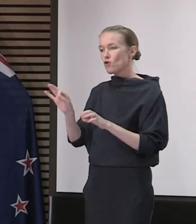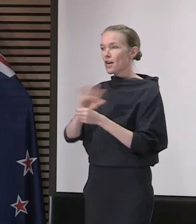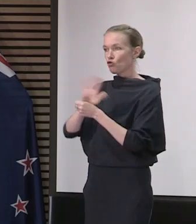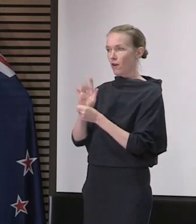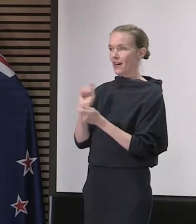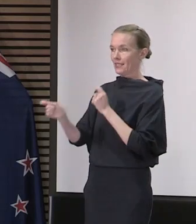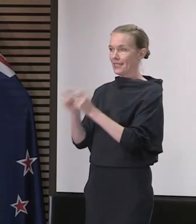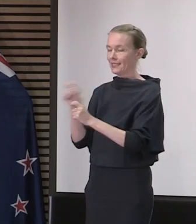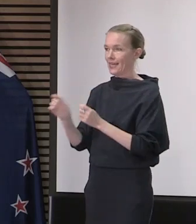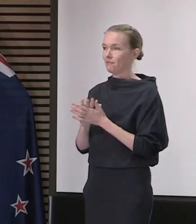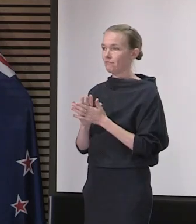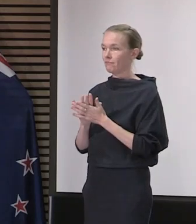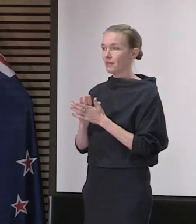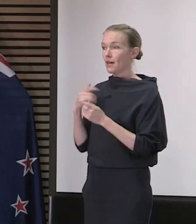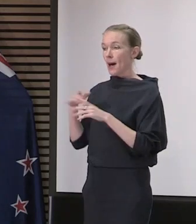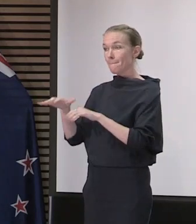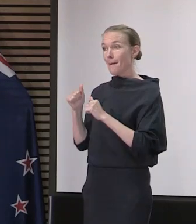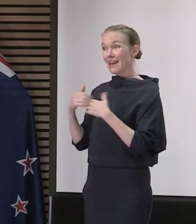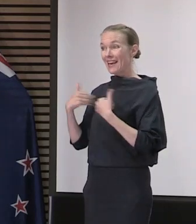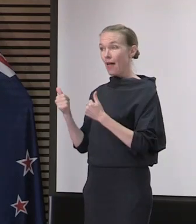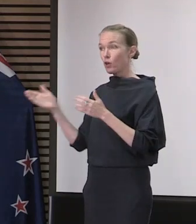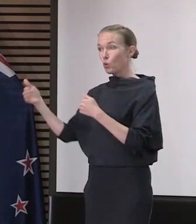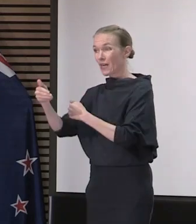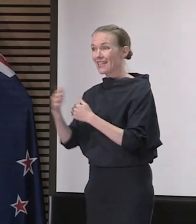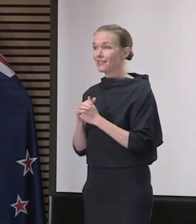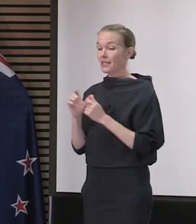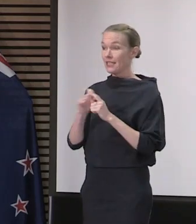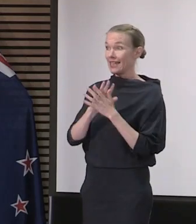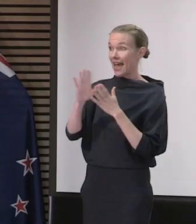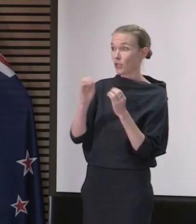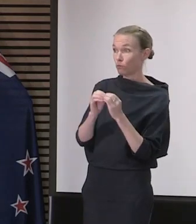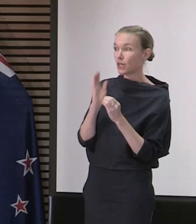COVID-19 testing this week and a joint initiative between the